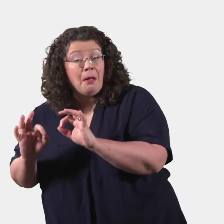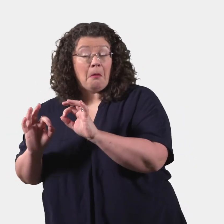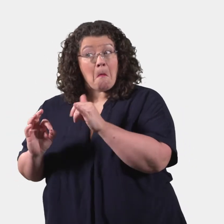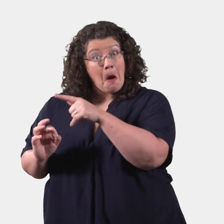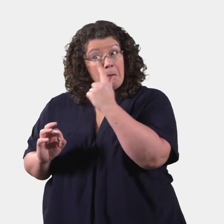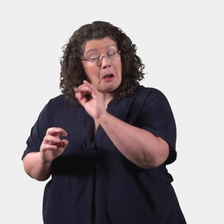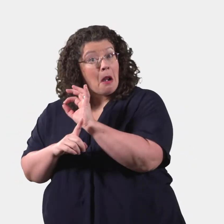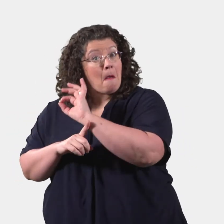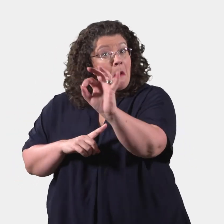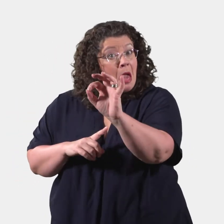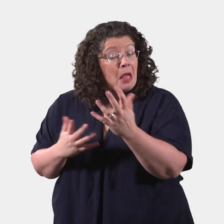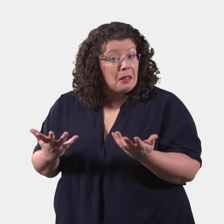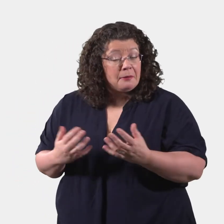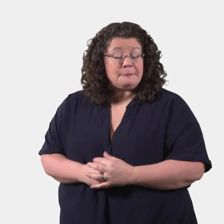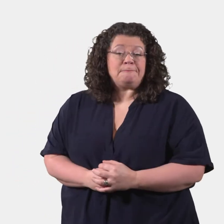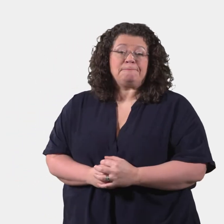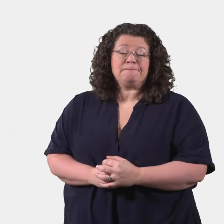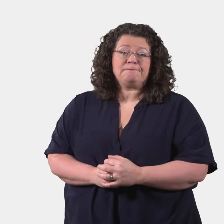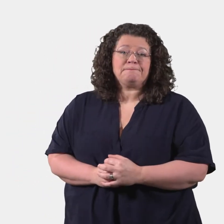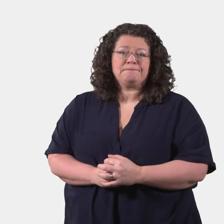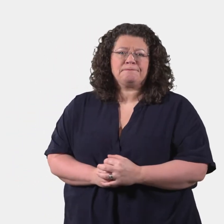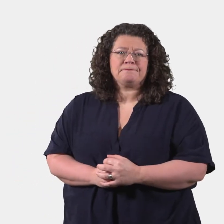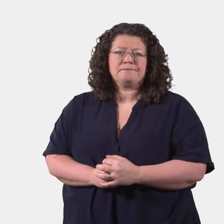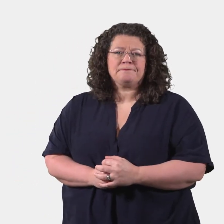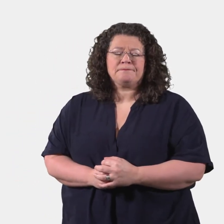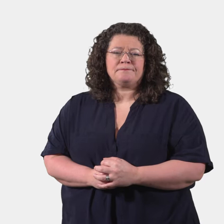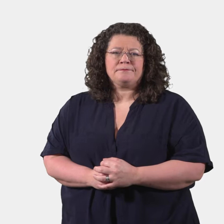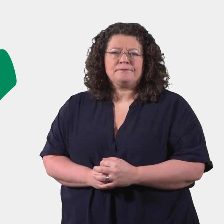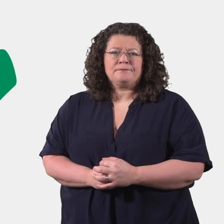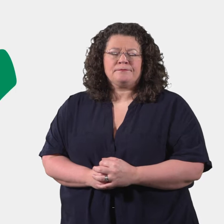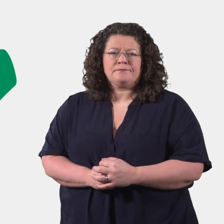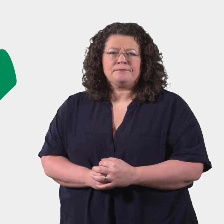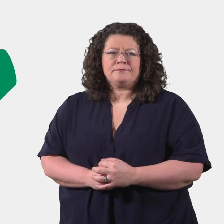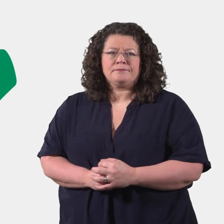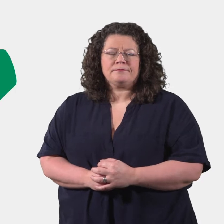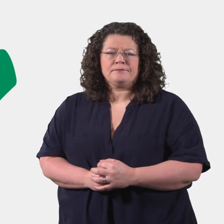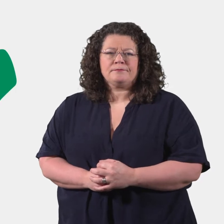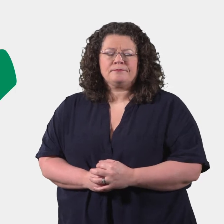If the person you care for does not already get one of these benefits, they may be able to apply for one.